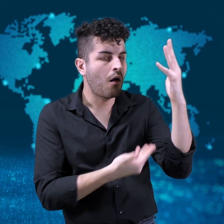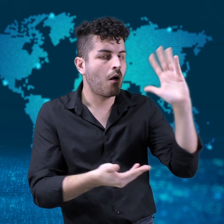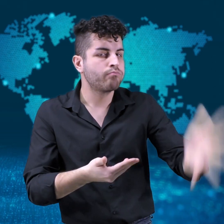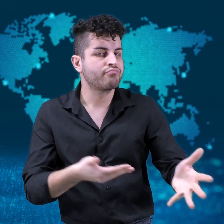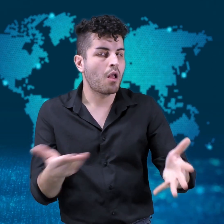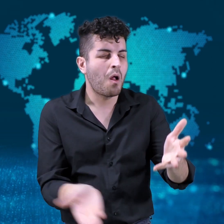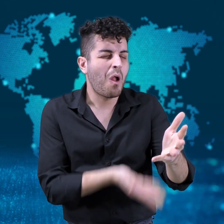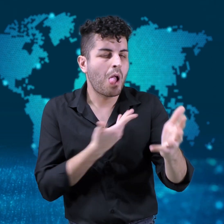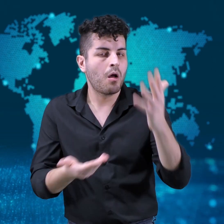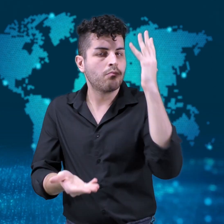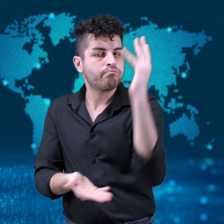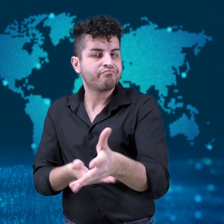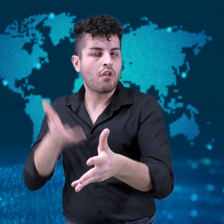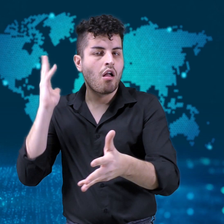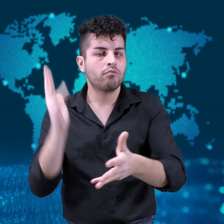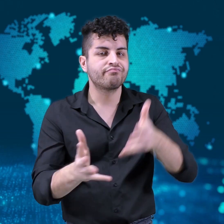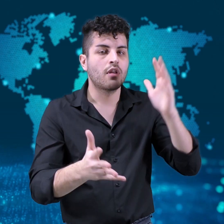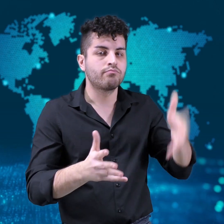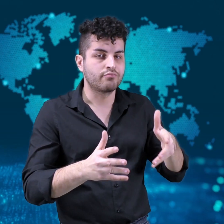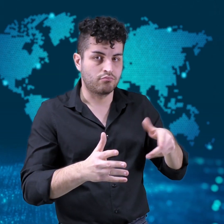others are illegal.